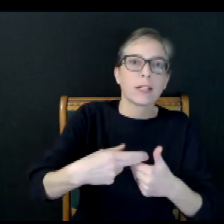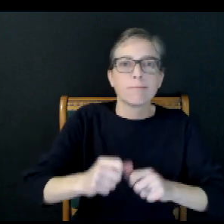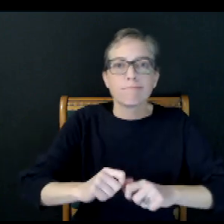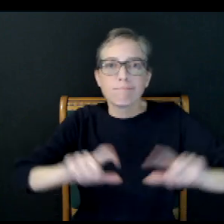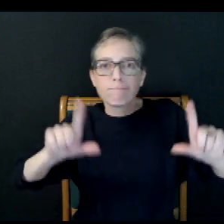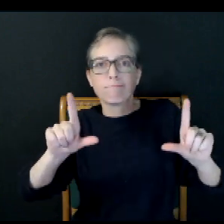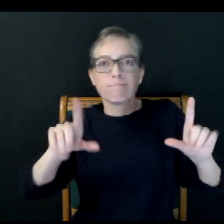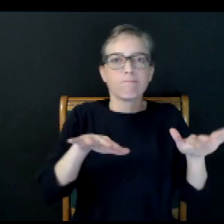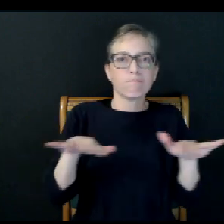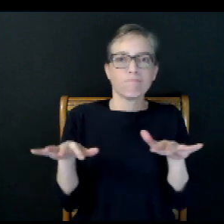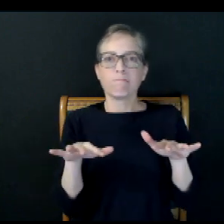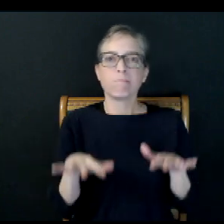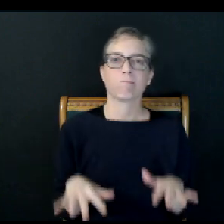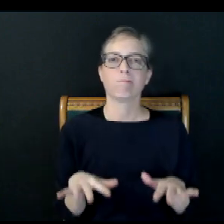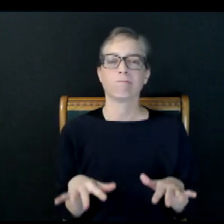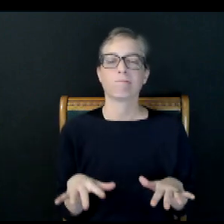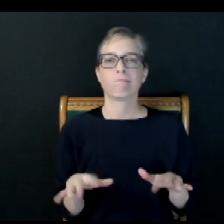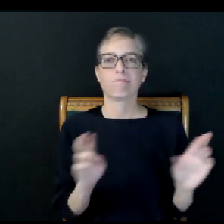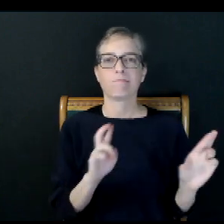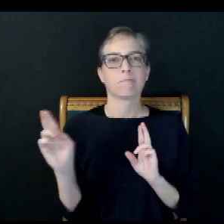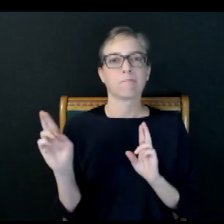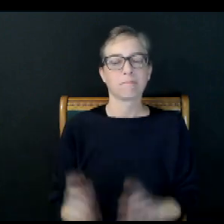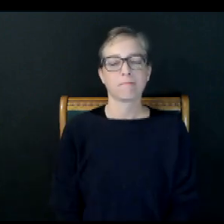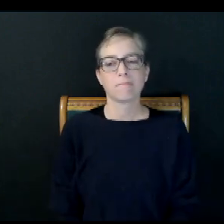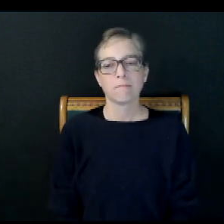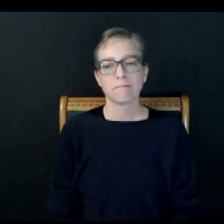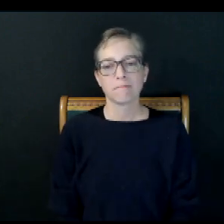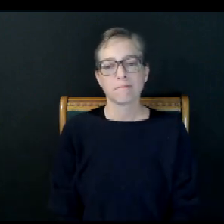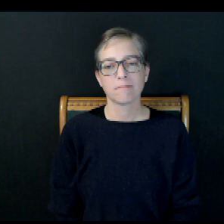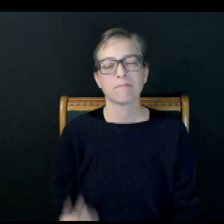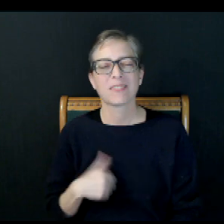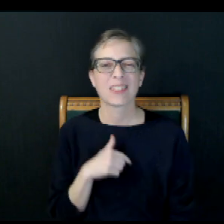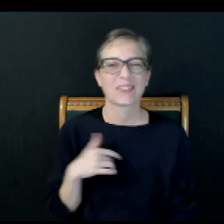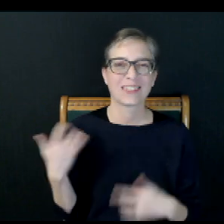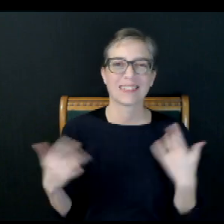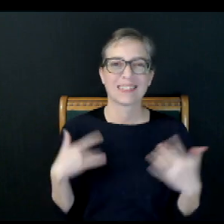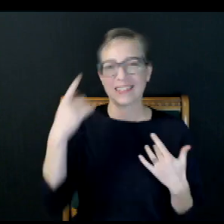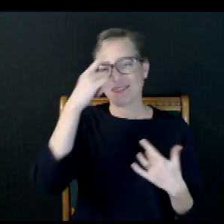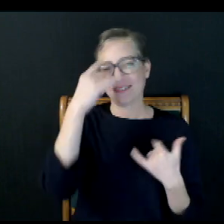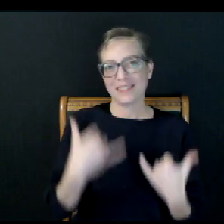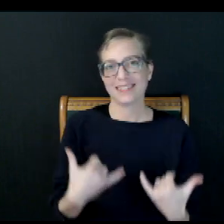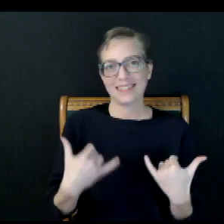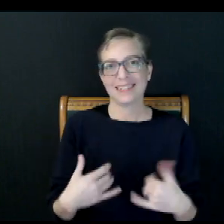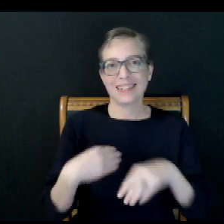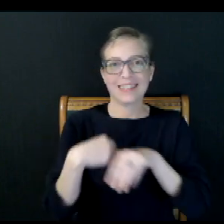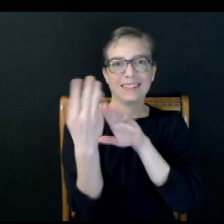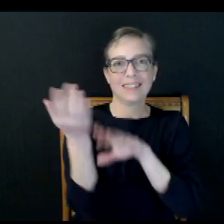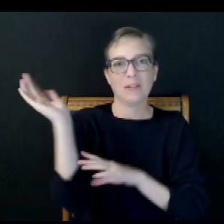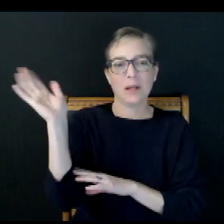We are so excited for today's webinar, community living equity center's,